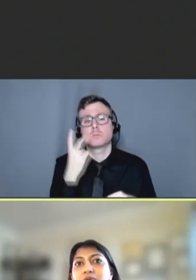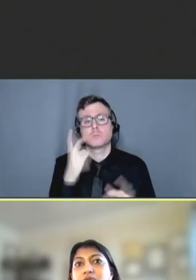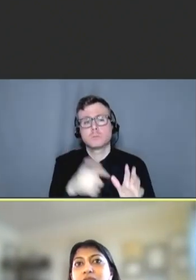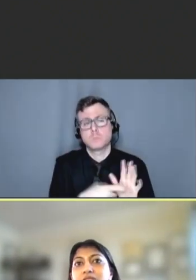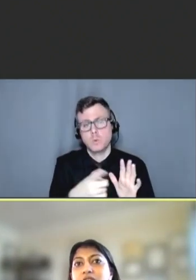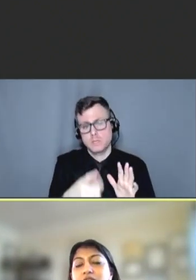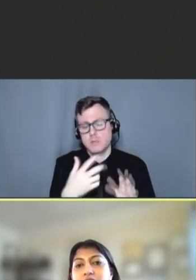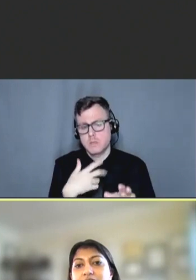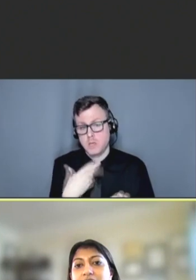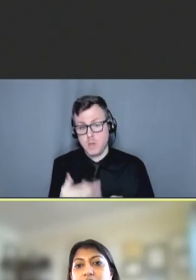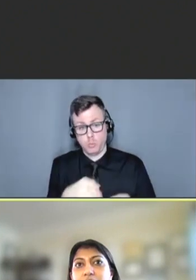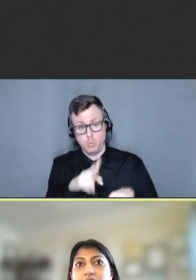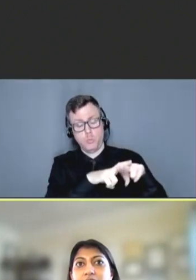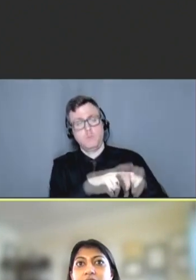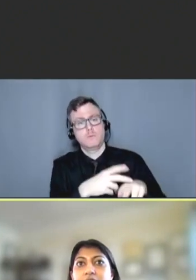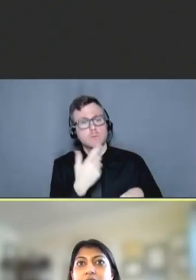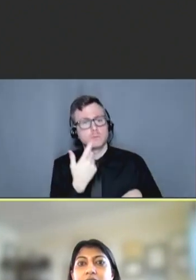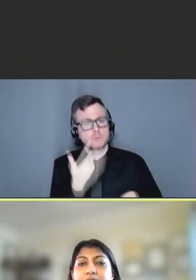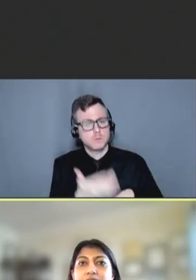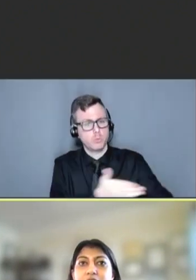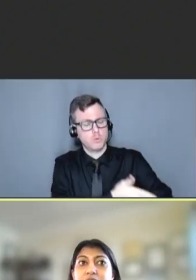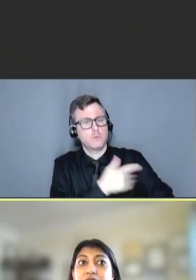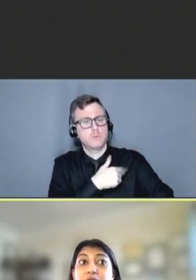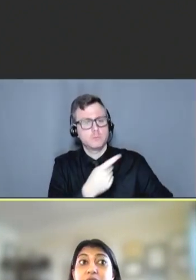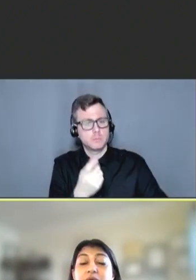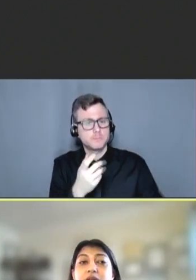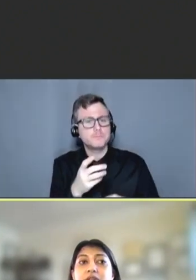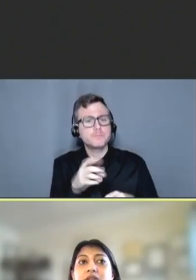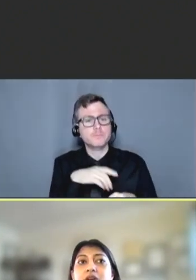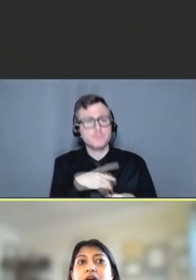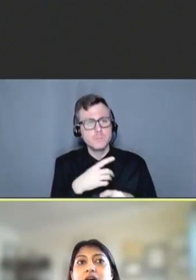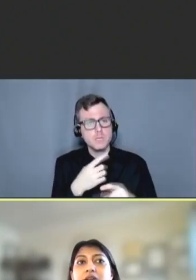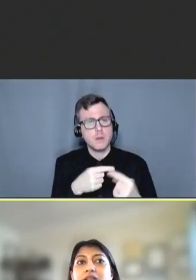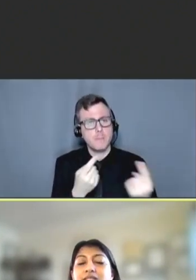most recent year evaluated by 2021.